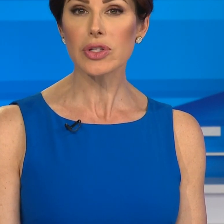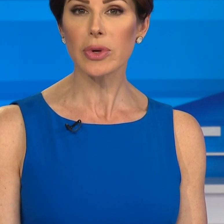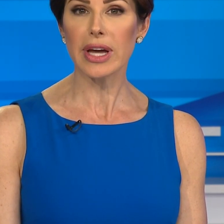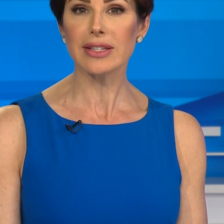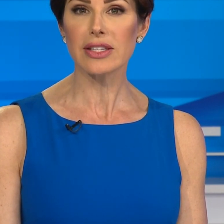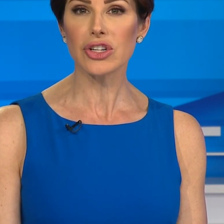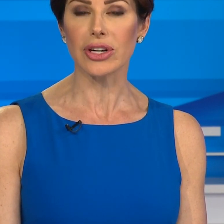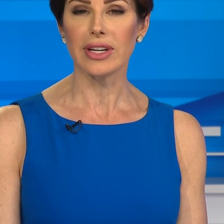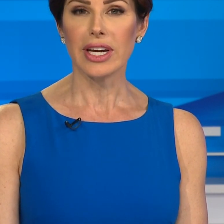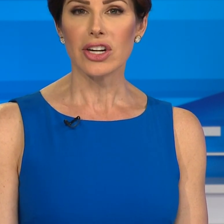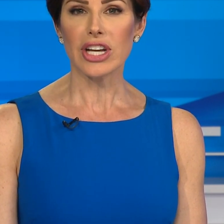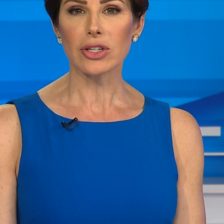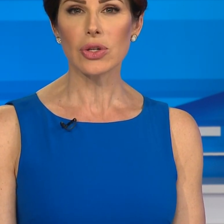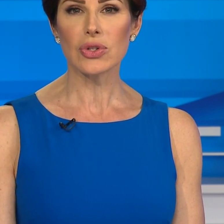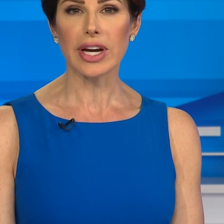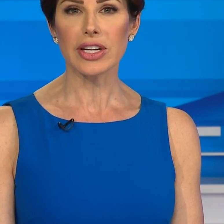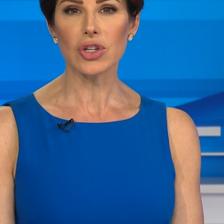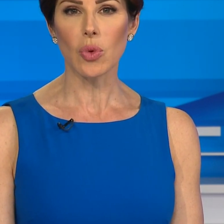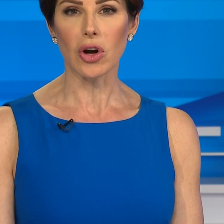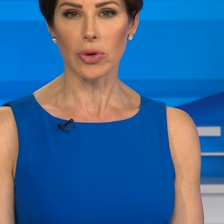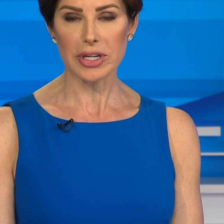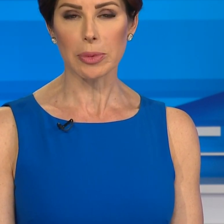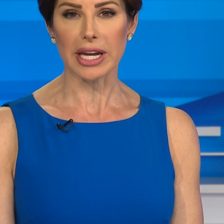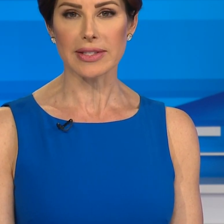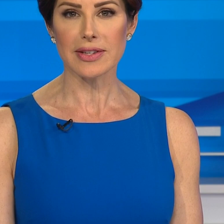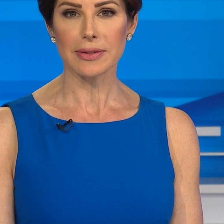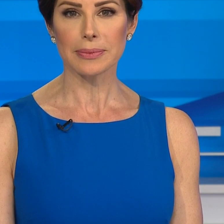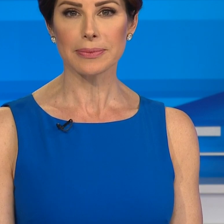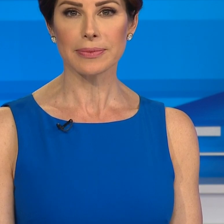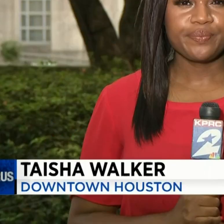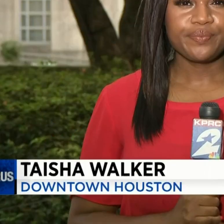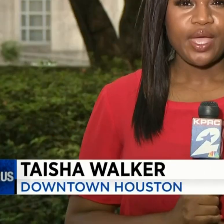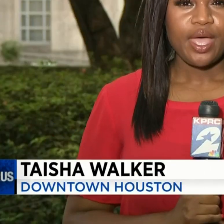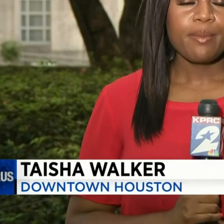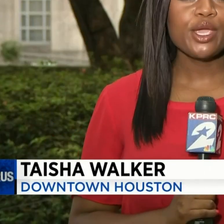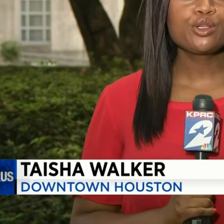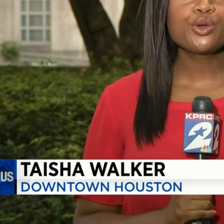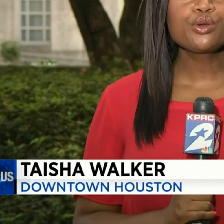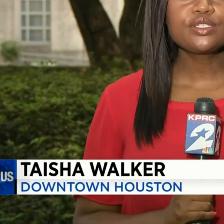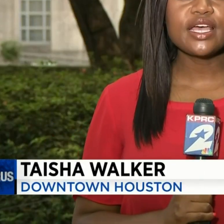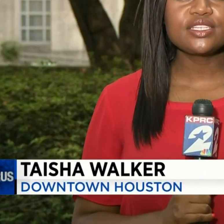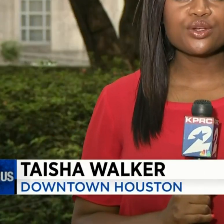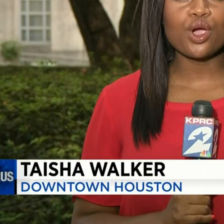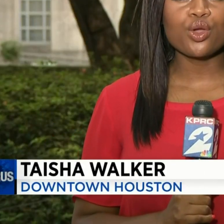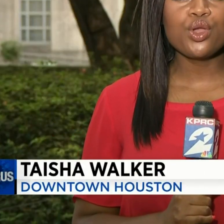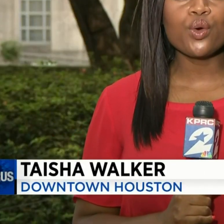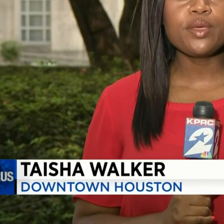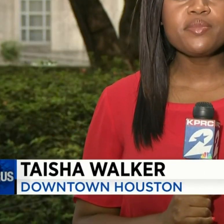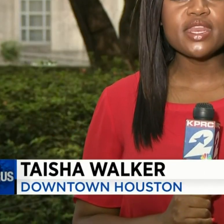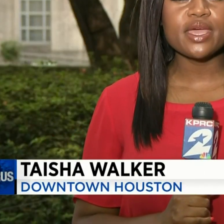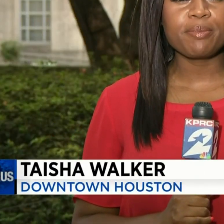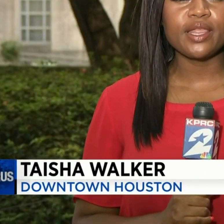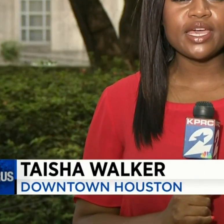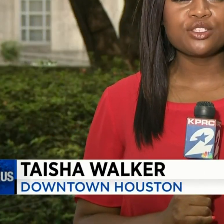HILDAGO SAID SHE’S NOT TAKING THAT LEAP AT LEAST NOT YET. THAT LEAP AT LEAST NOT YET. HOUSTON MAYOR SILVESTER TURNER HOUSTON MAYOR SILVESTER TURNER AGREES WITH THAT DECISION, AGREES WITH THAT DECISION, CHANNEL 2’S TIASHA WALKER CHANNEL 2’S TIASHA WALKER EXPLAINS.